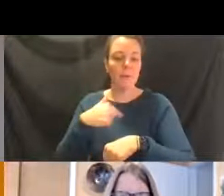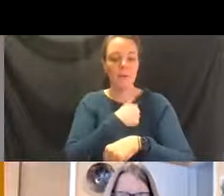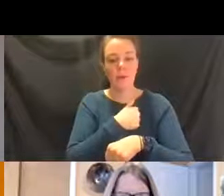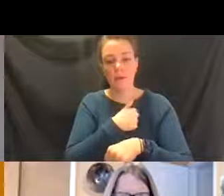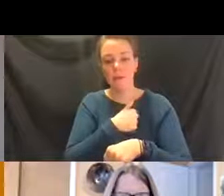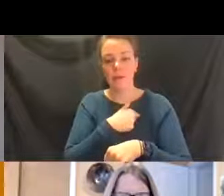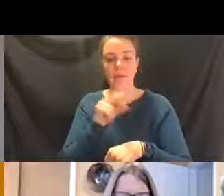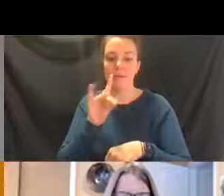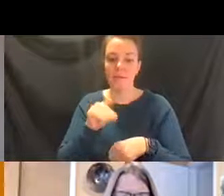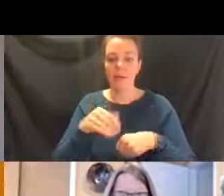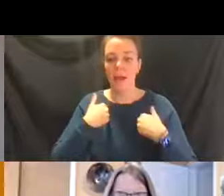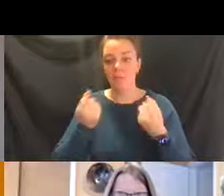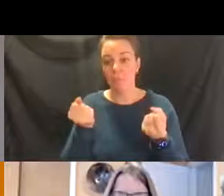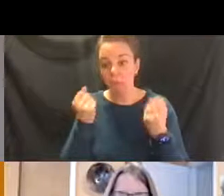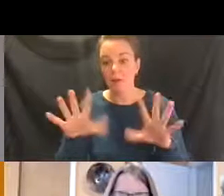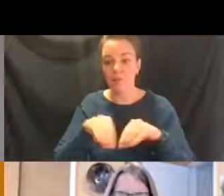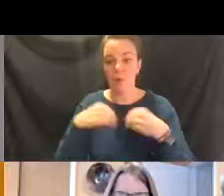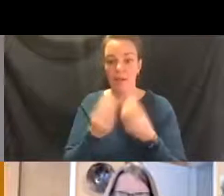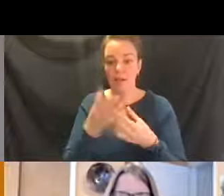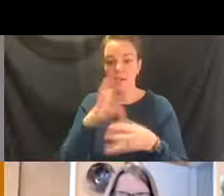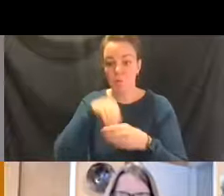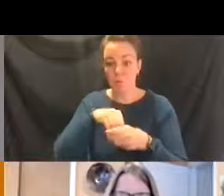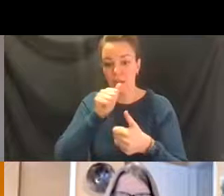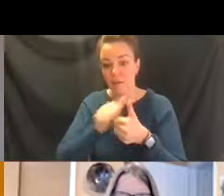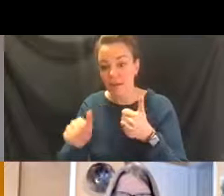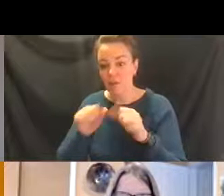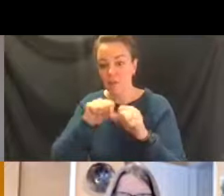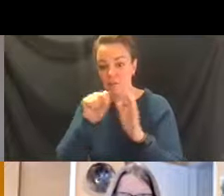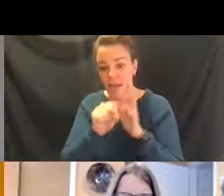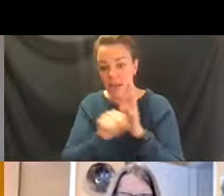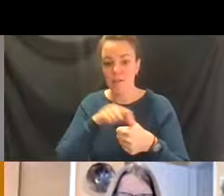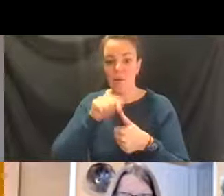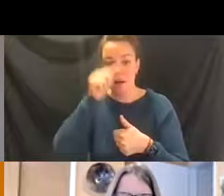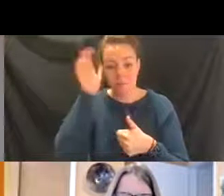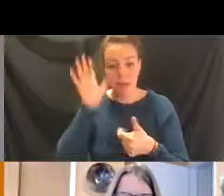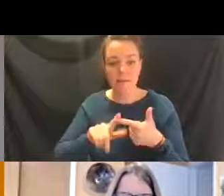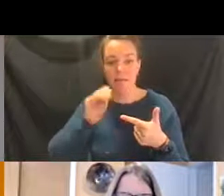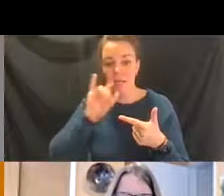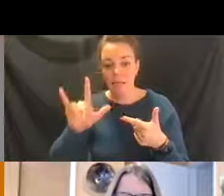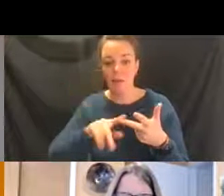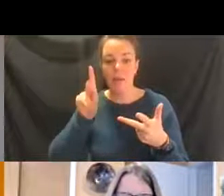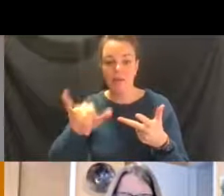organizations within the states of Alaska Illinois Kentucky Maryland Missouri and South Carolina.